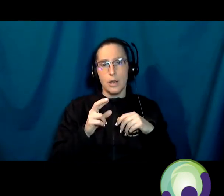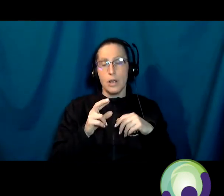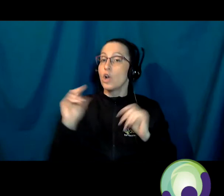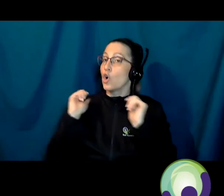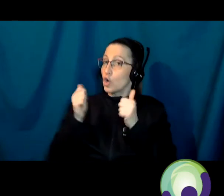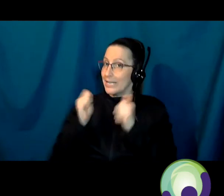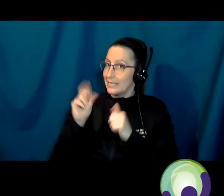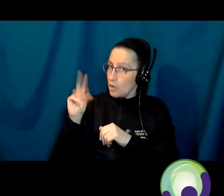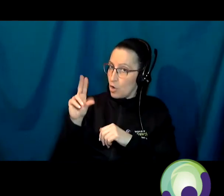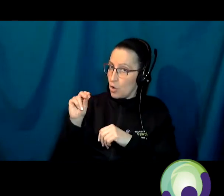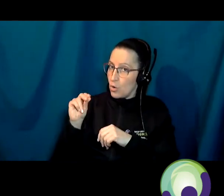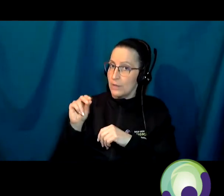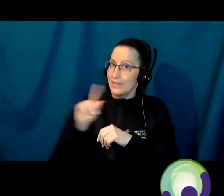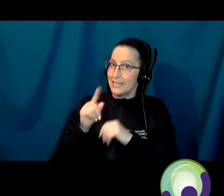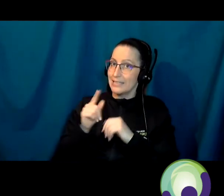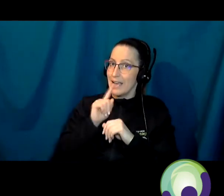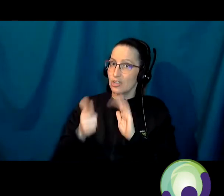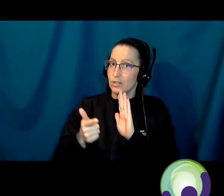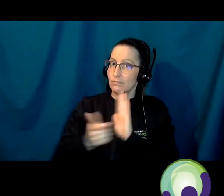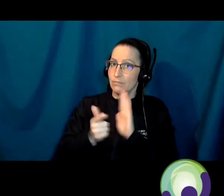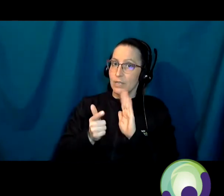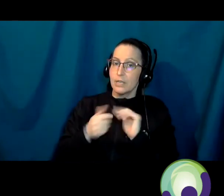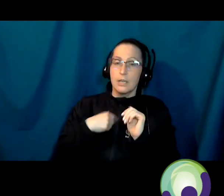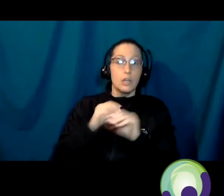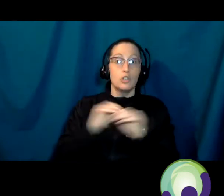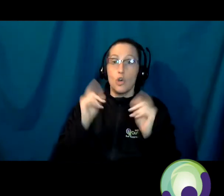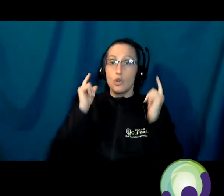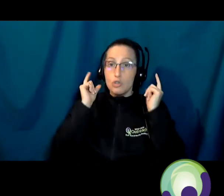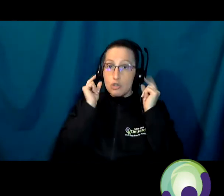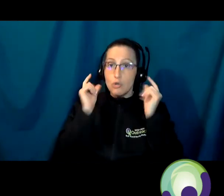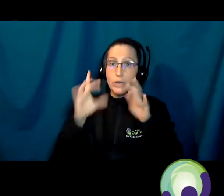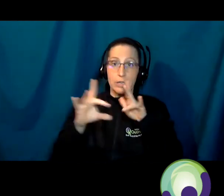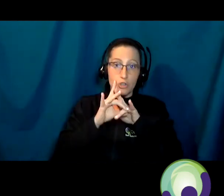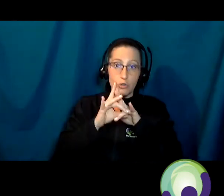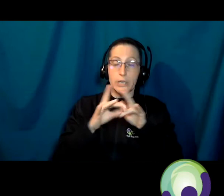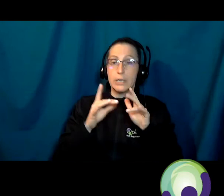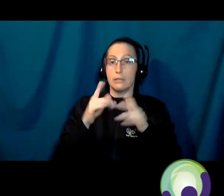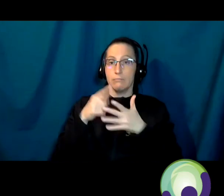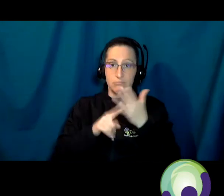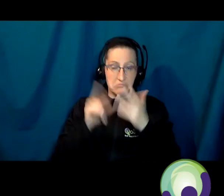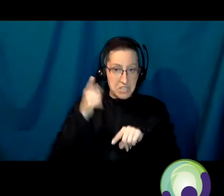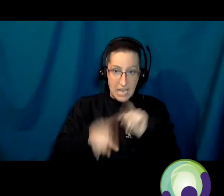Hoodies, no. Actually there's no jewelry. You can't wear jewelry in production. And the hoodies